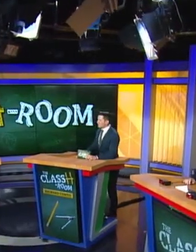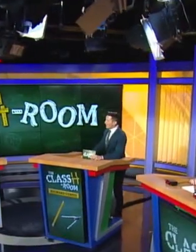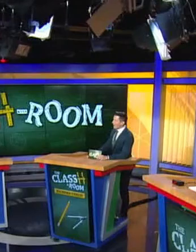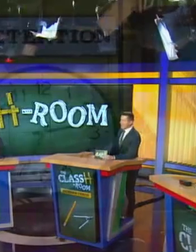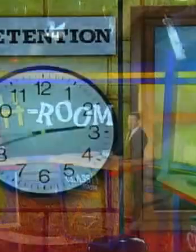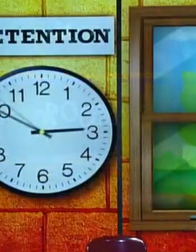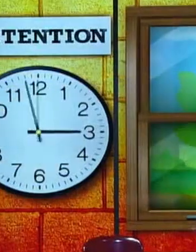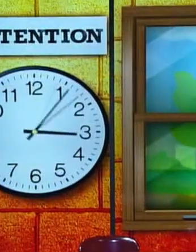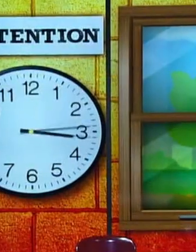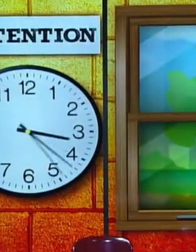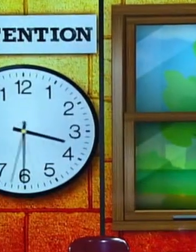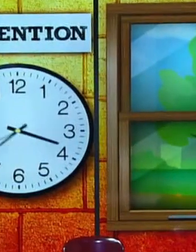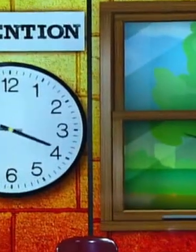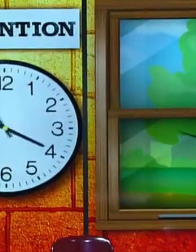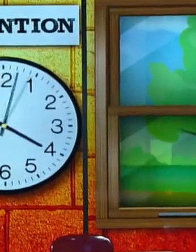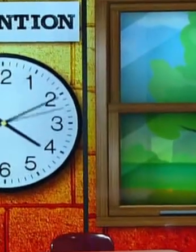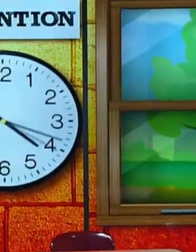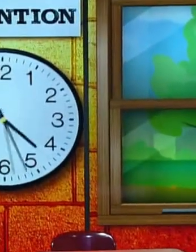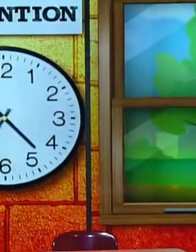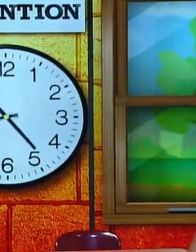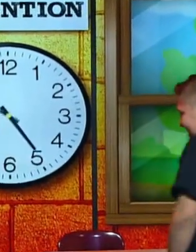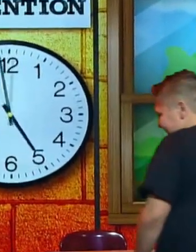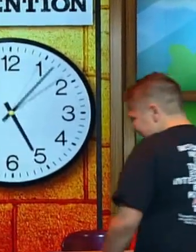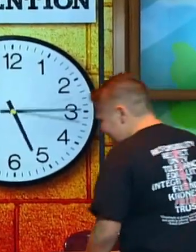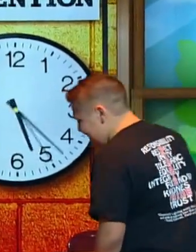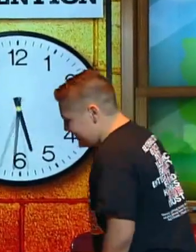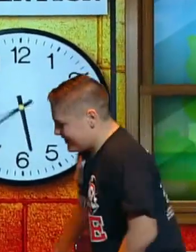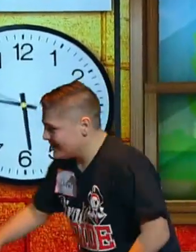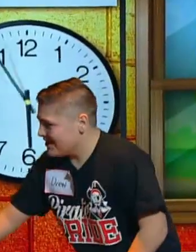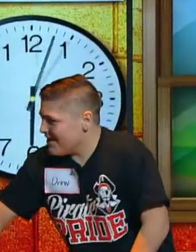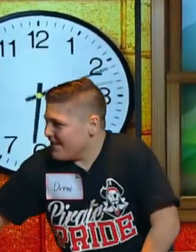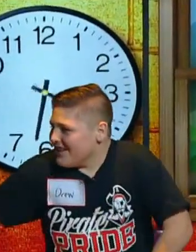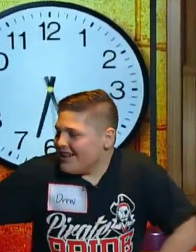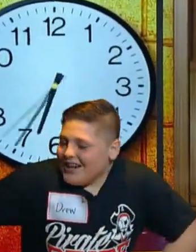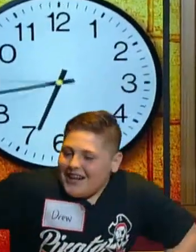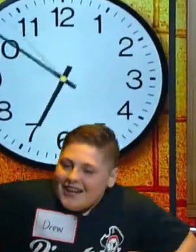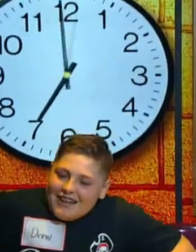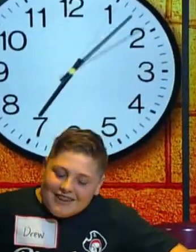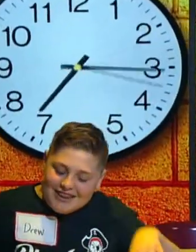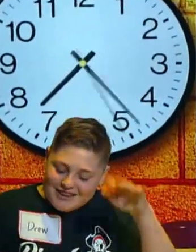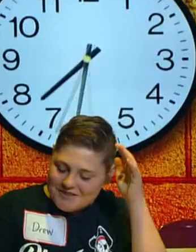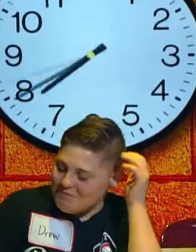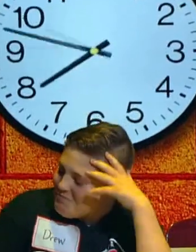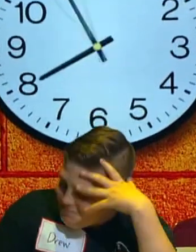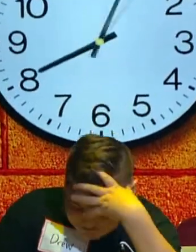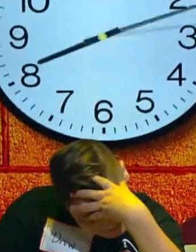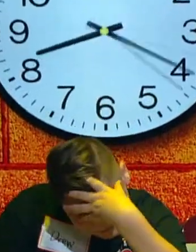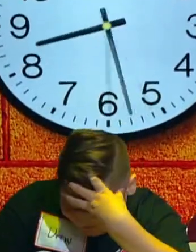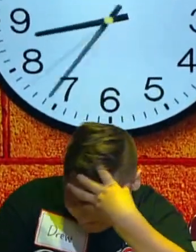YOU THERE. HE'S WARMING UP HIS HANDS HERE. >> WE'LL SEND DREW TO DETENTION